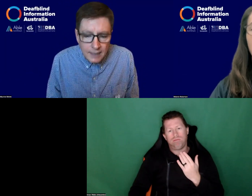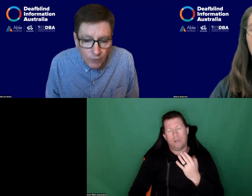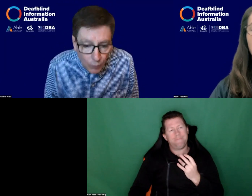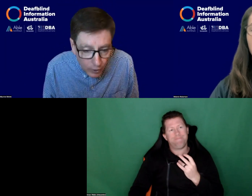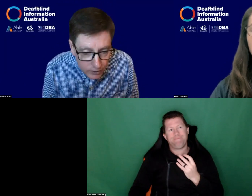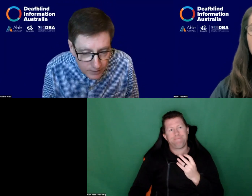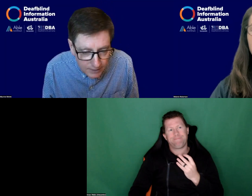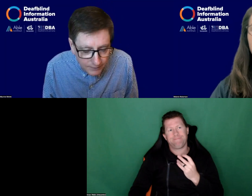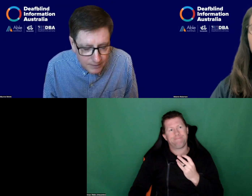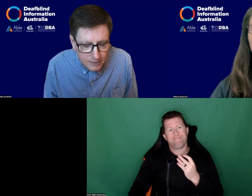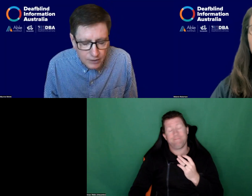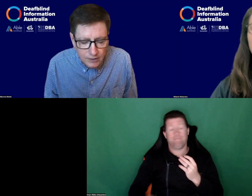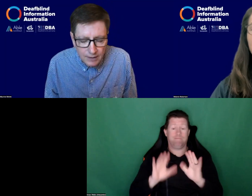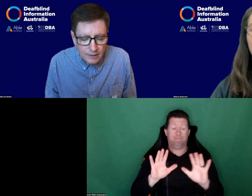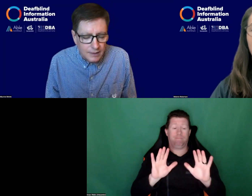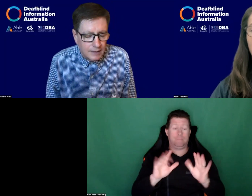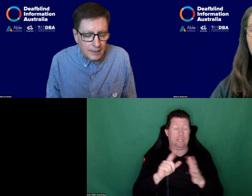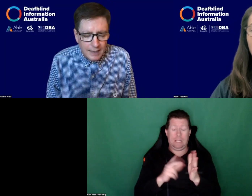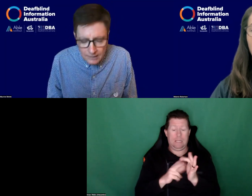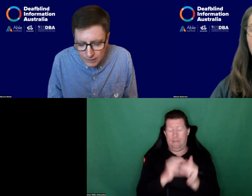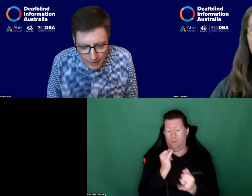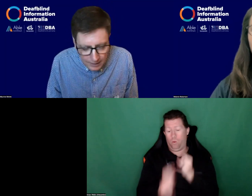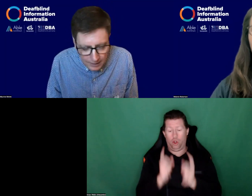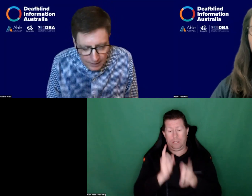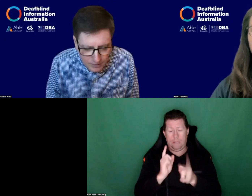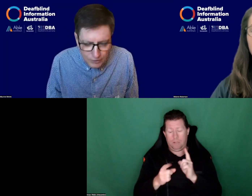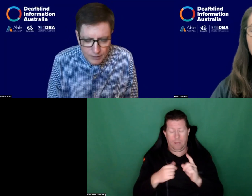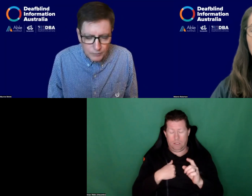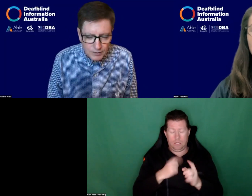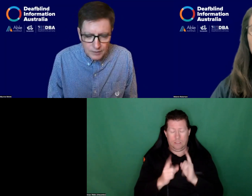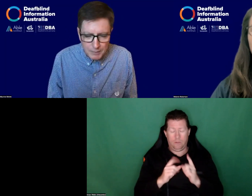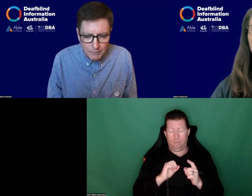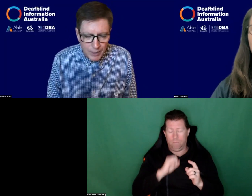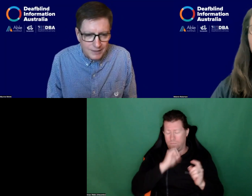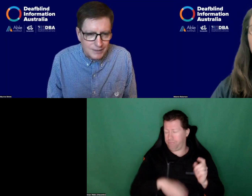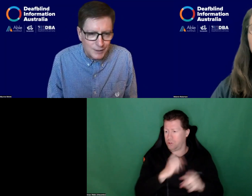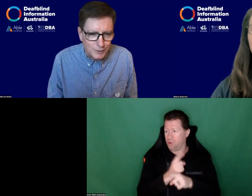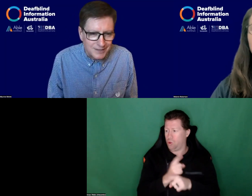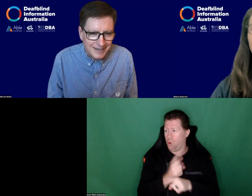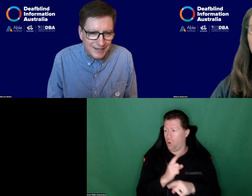And even worse, and I hate to talk about this because it's bad practice to use negative